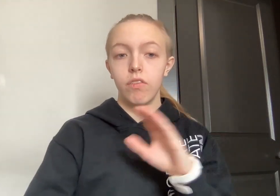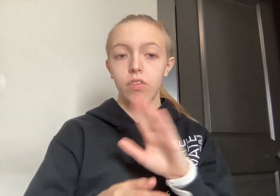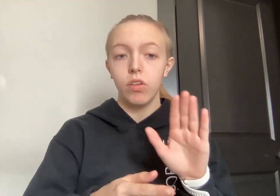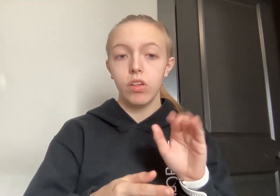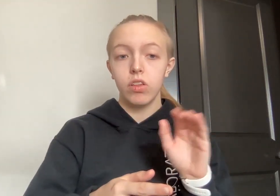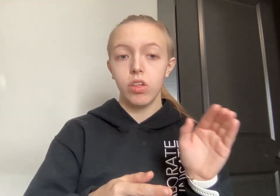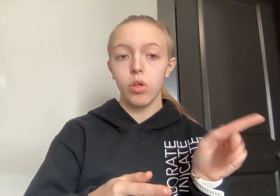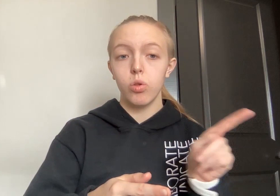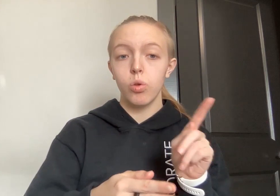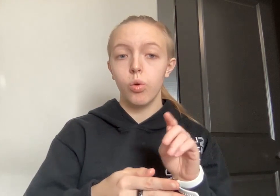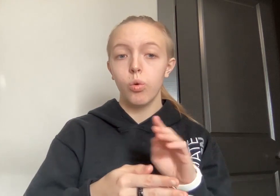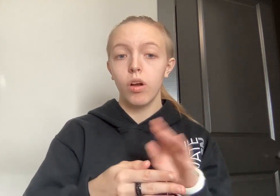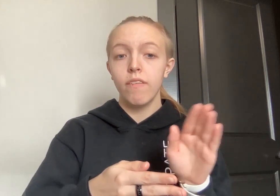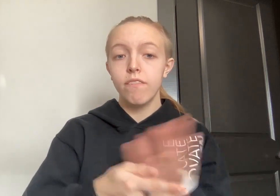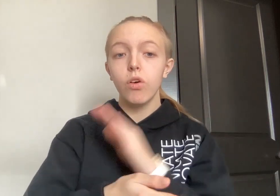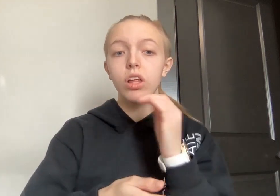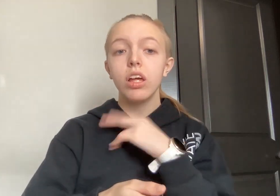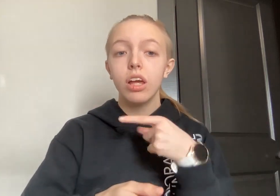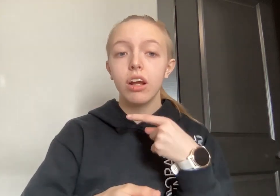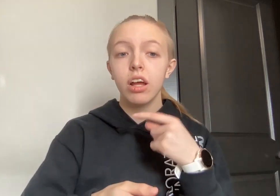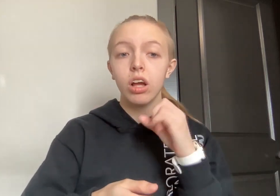as well as those who are fully hearing